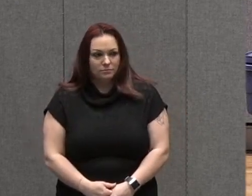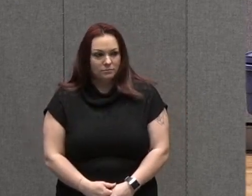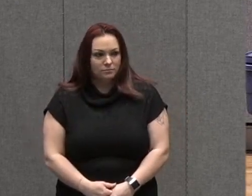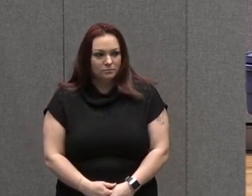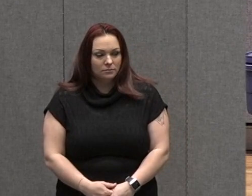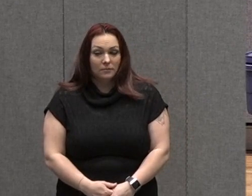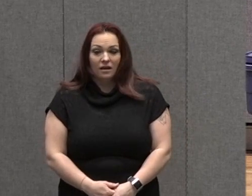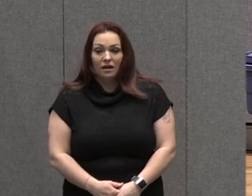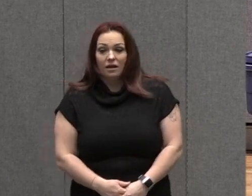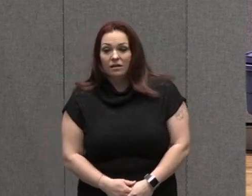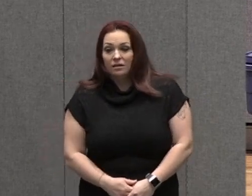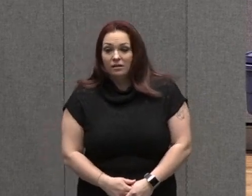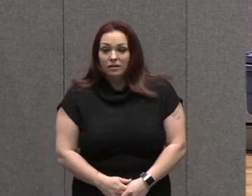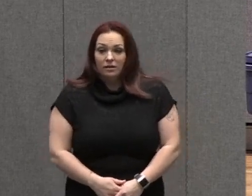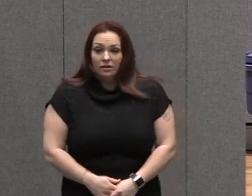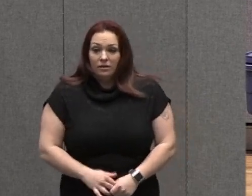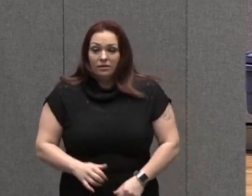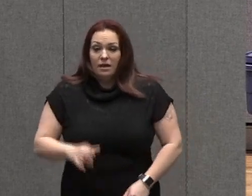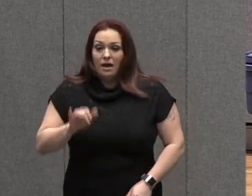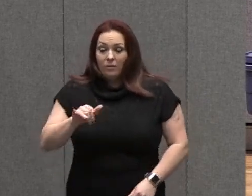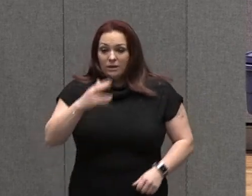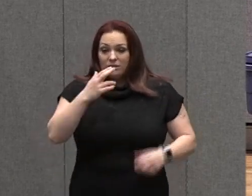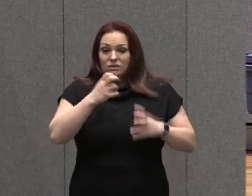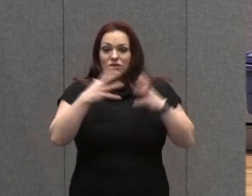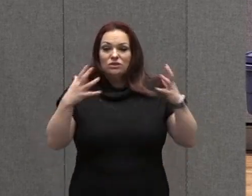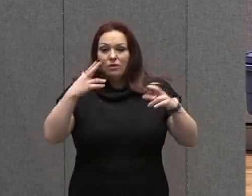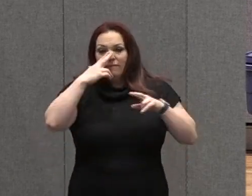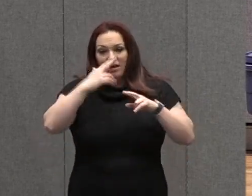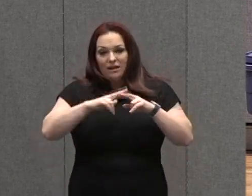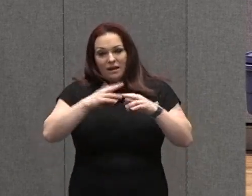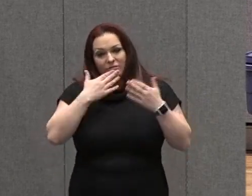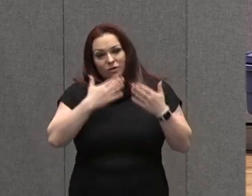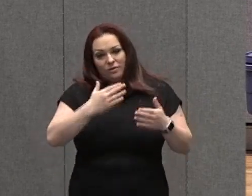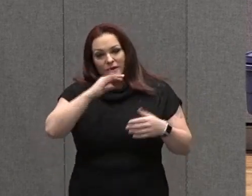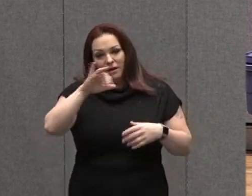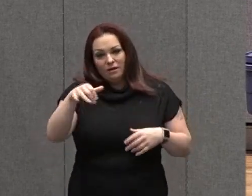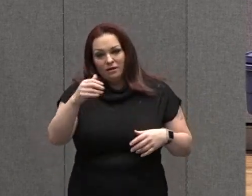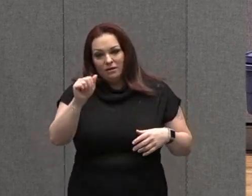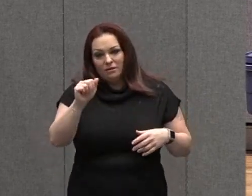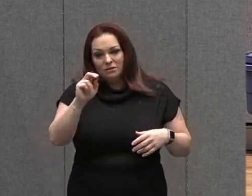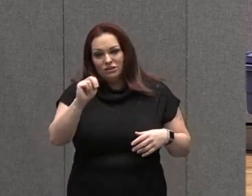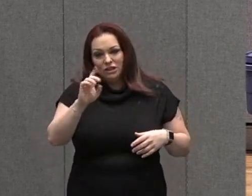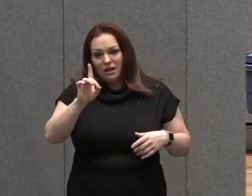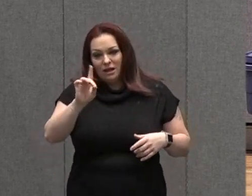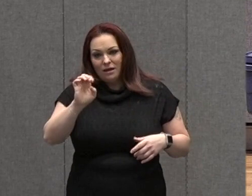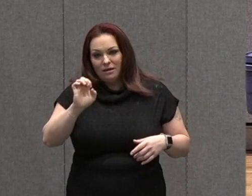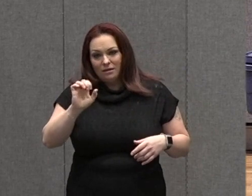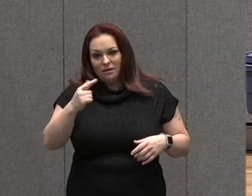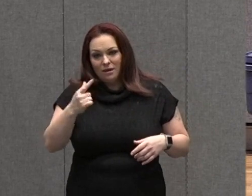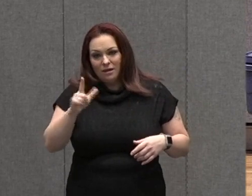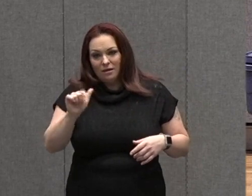Oh an I have to thank Jan Delgato who shared that with me, she has all these,